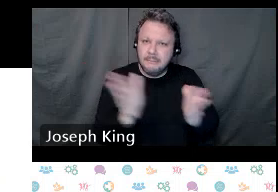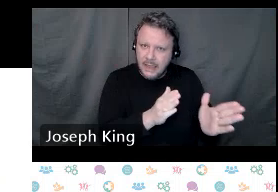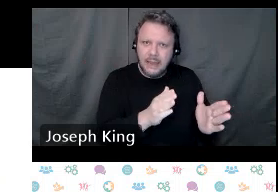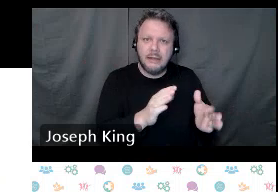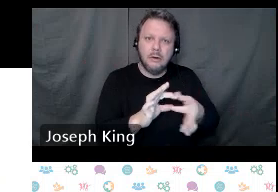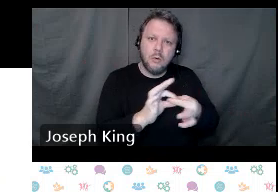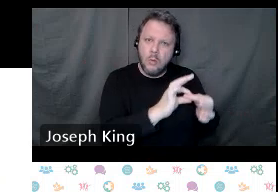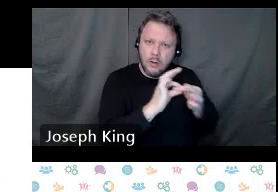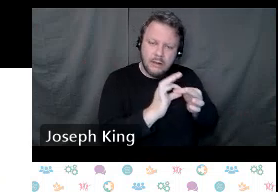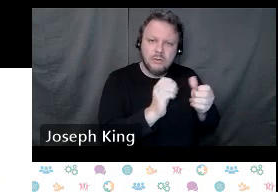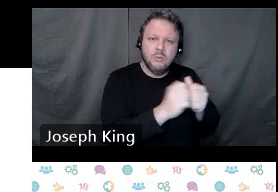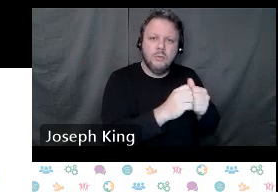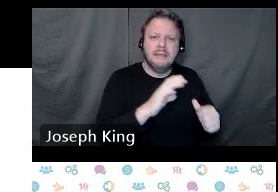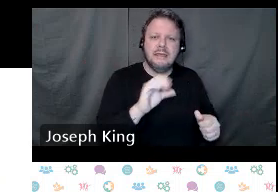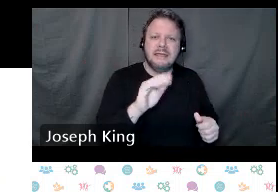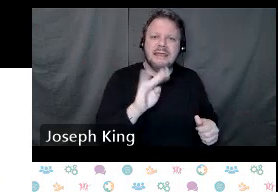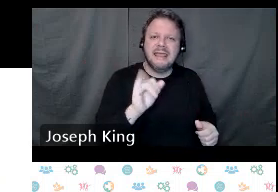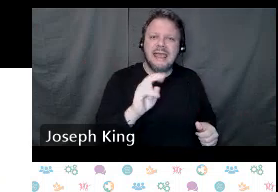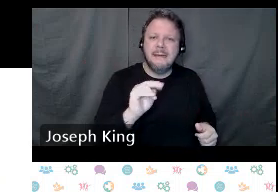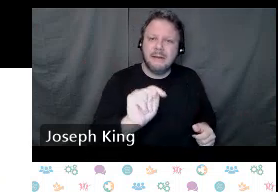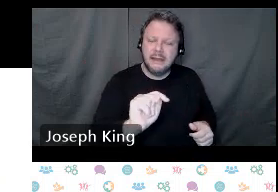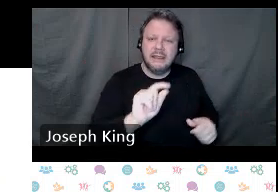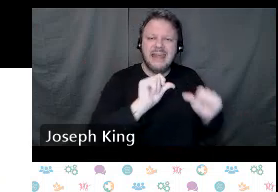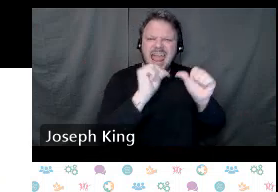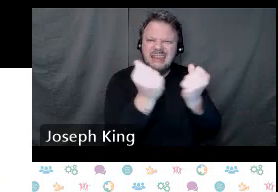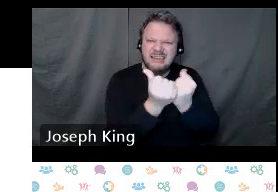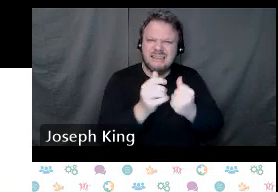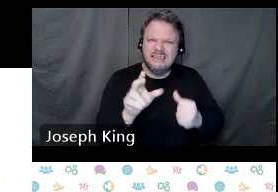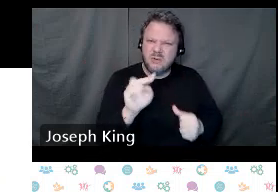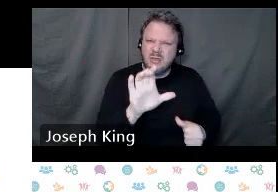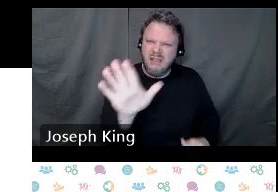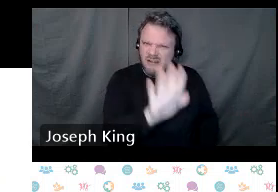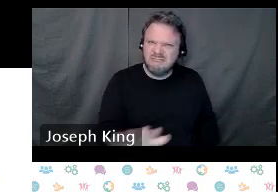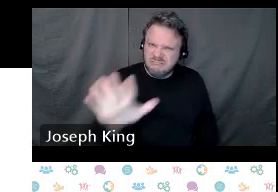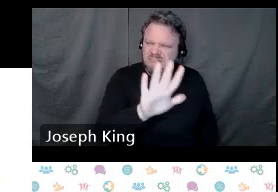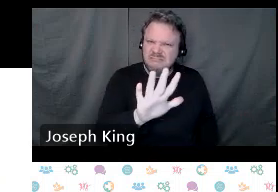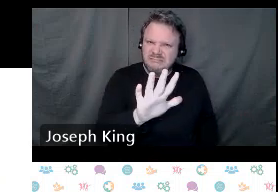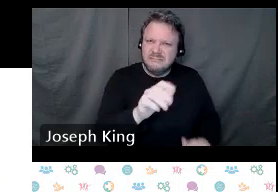plan in coordination with cabinet level agencies across the state government.